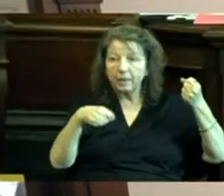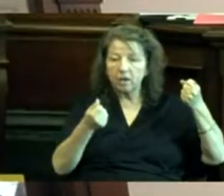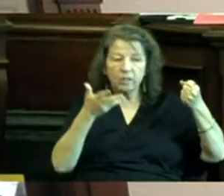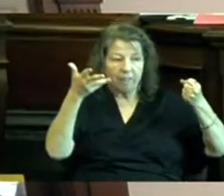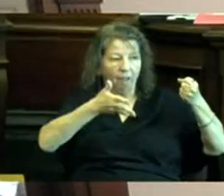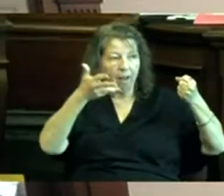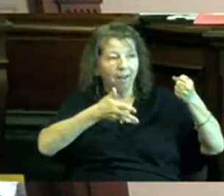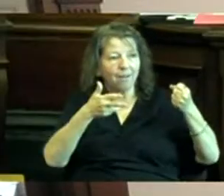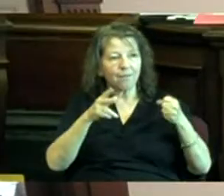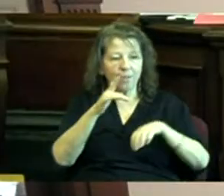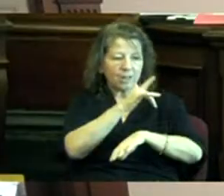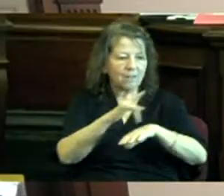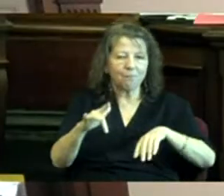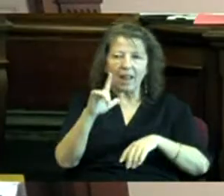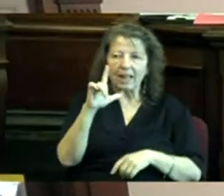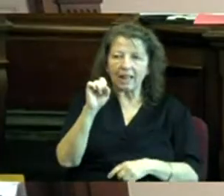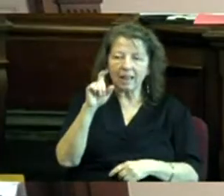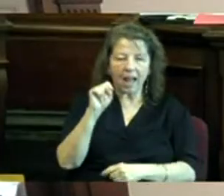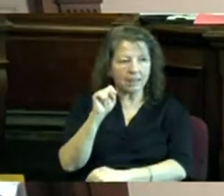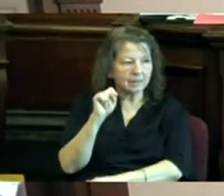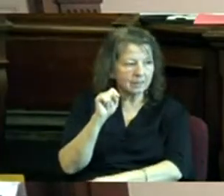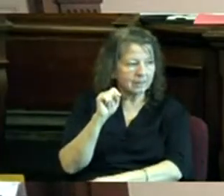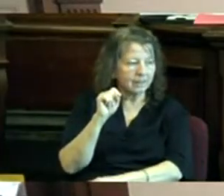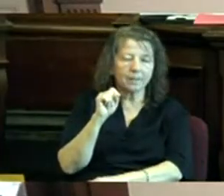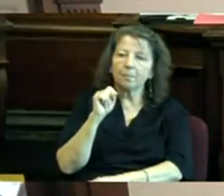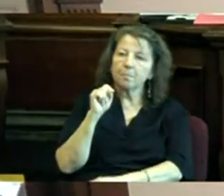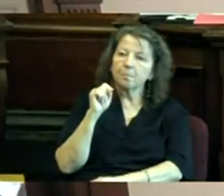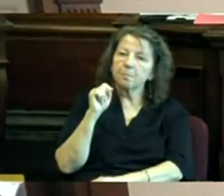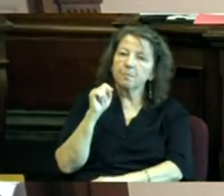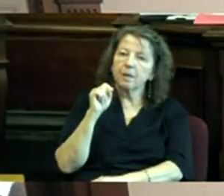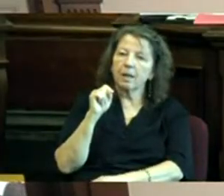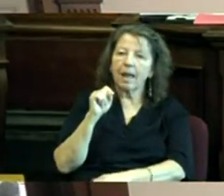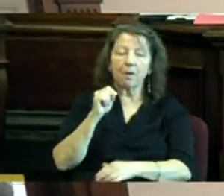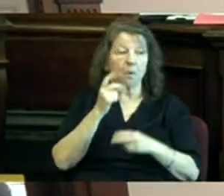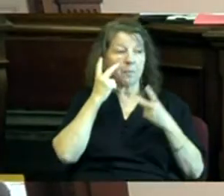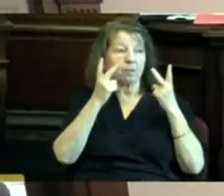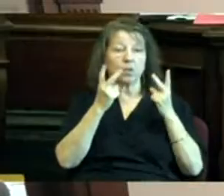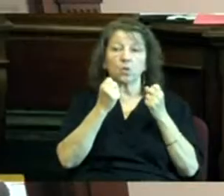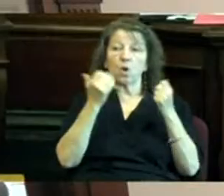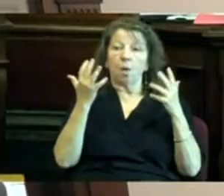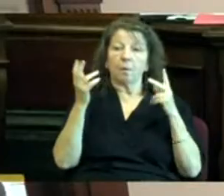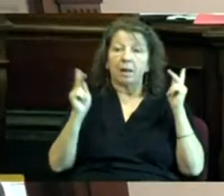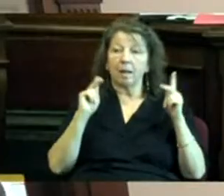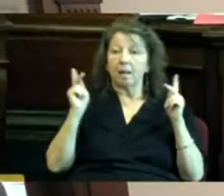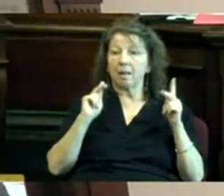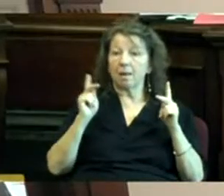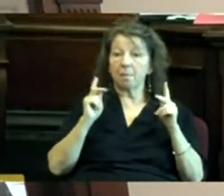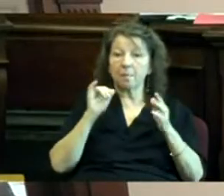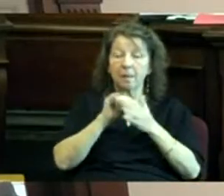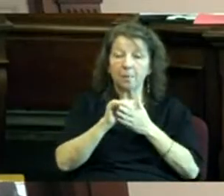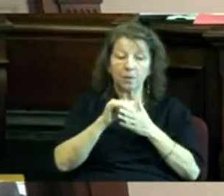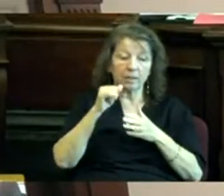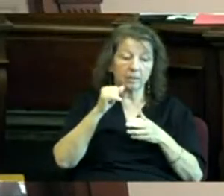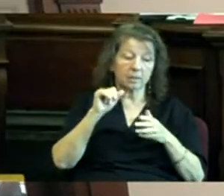oftentimes it can be decades that then they're they're sitting there as vacant lots. And I think it's important,